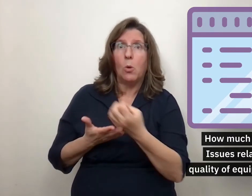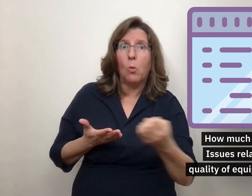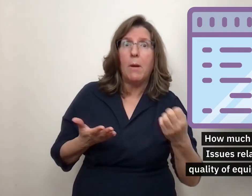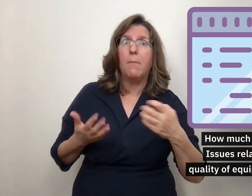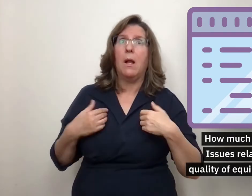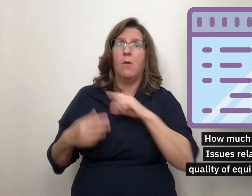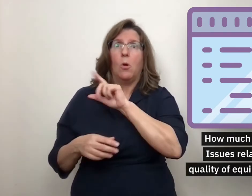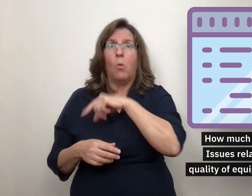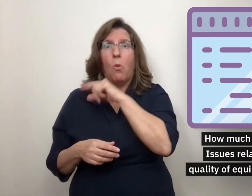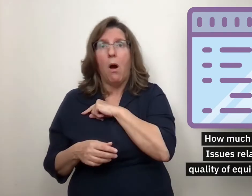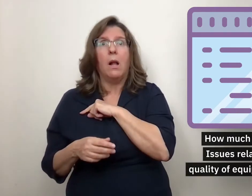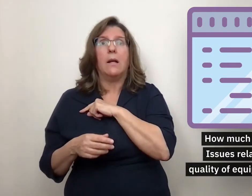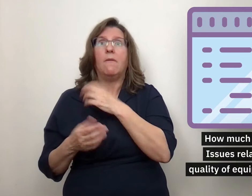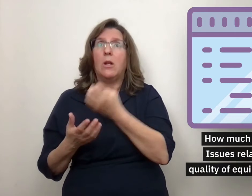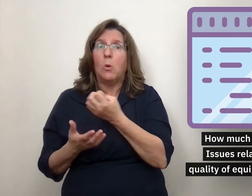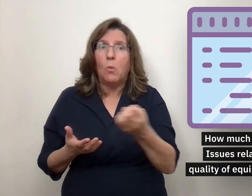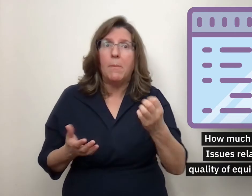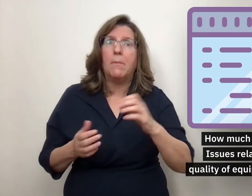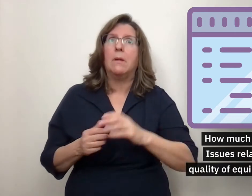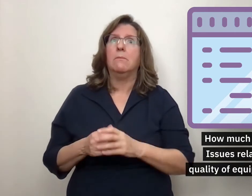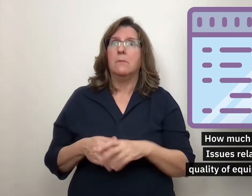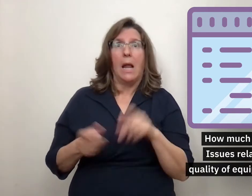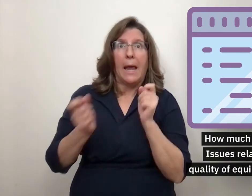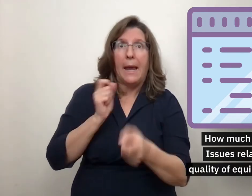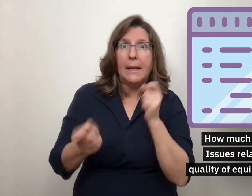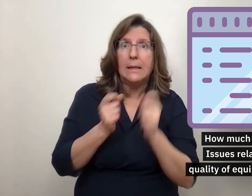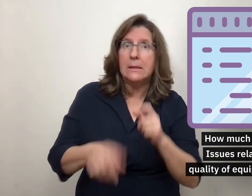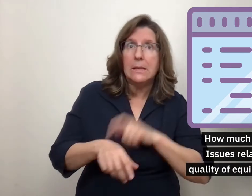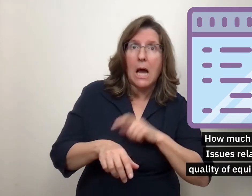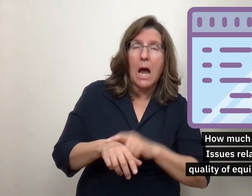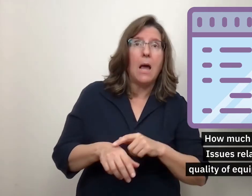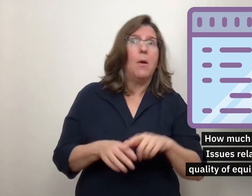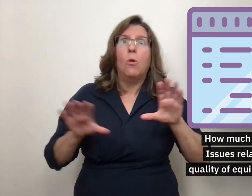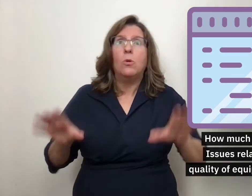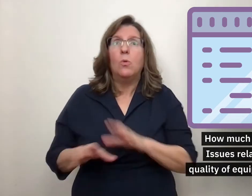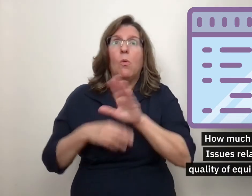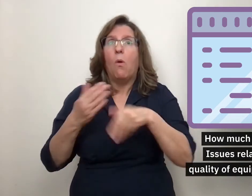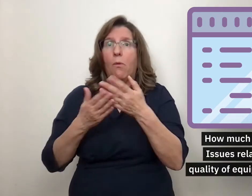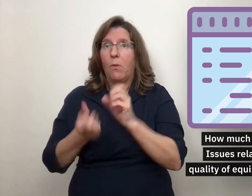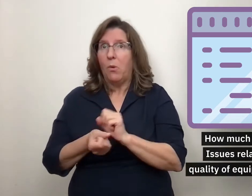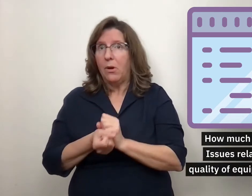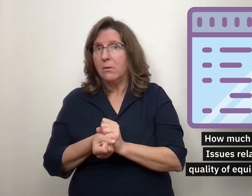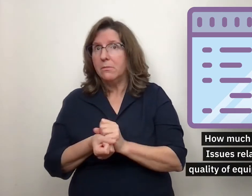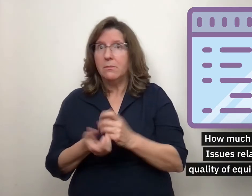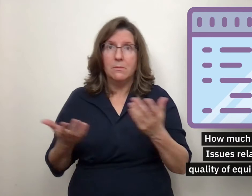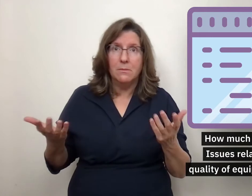Producing a translated e-book requires high quality equipment and the human resources to do the editing. It's a big commitment.